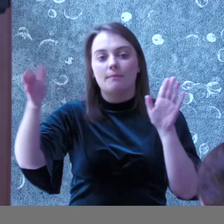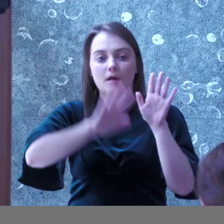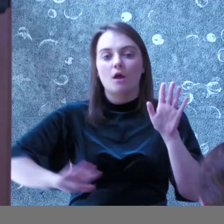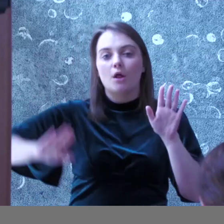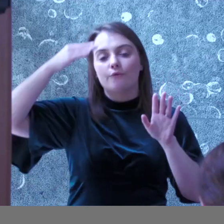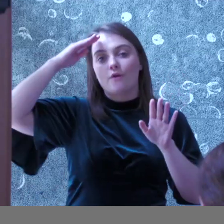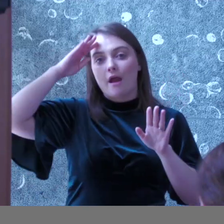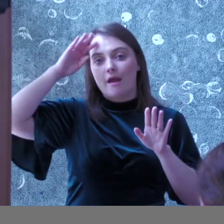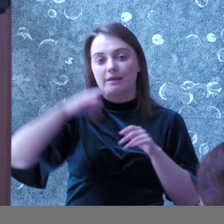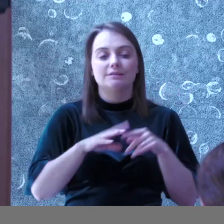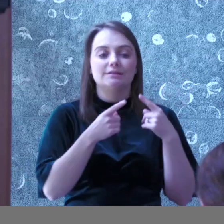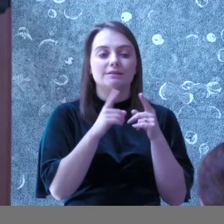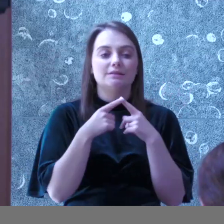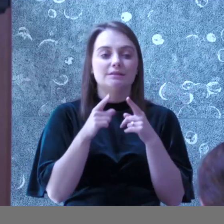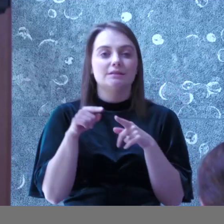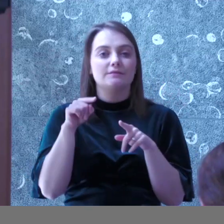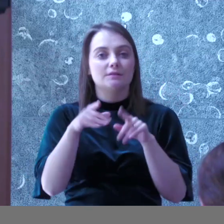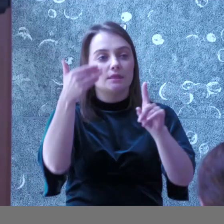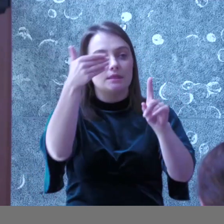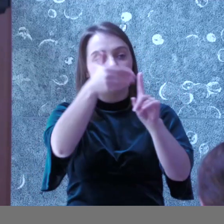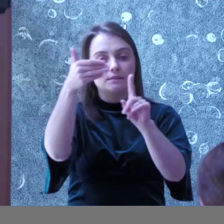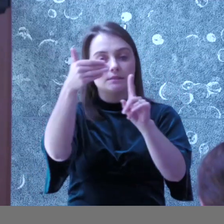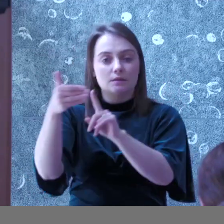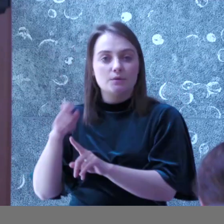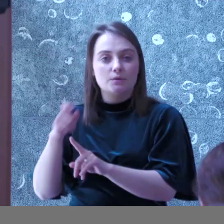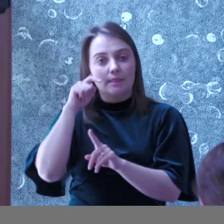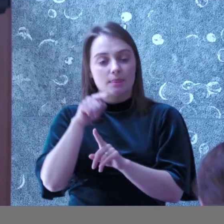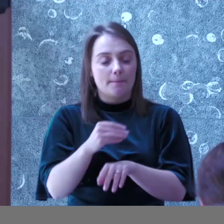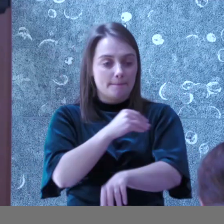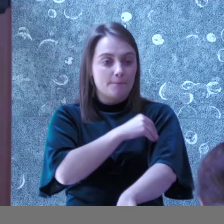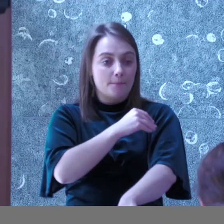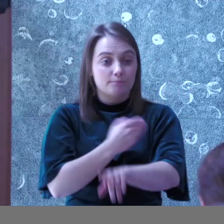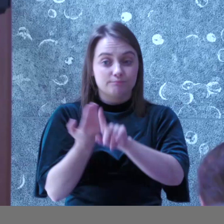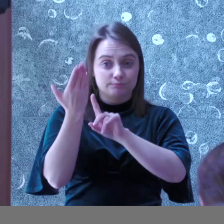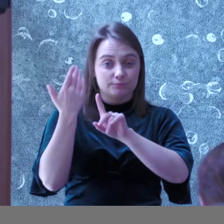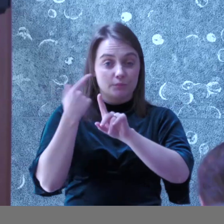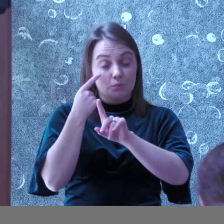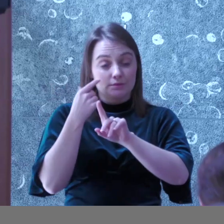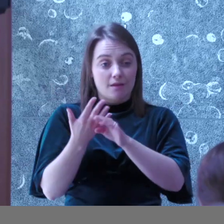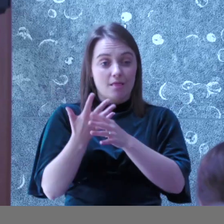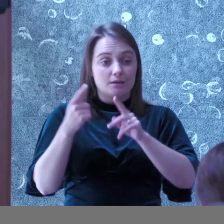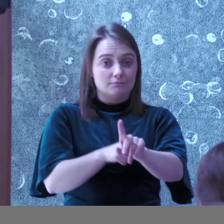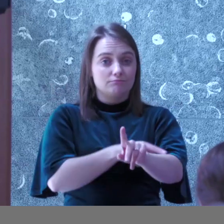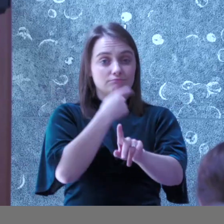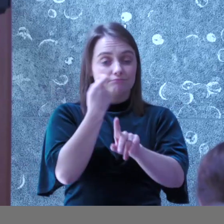difference in this approach and it's a problem that we have had for a long time, is that if